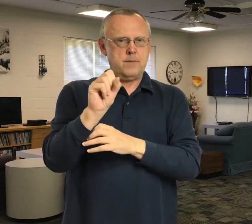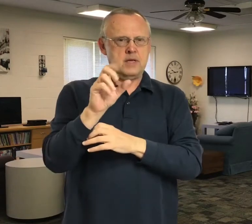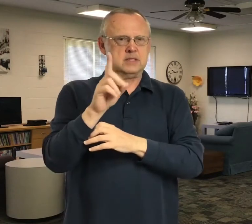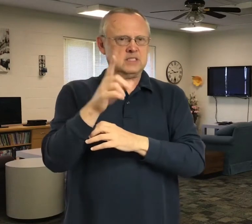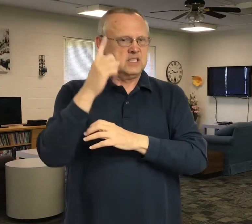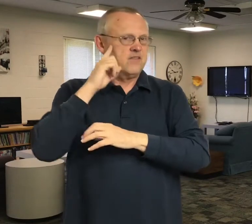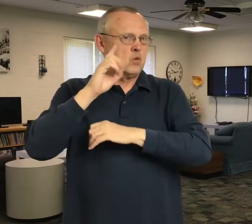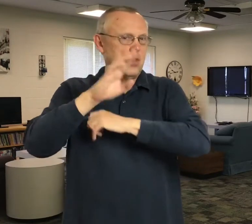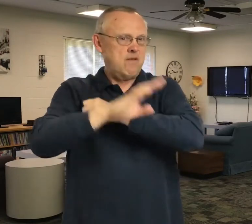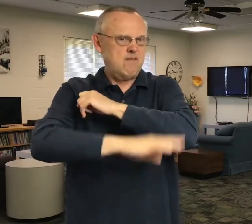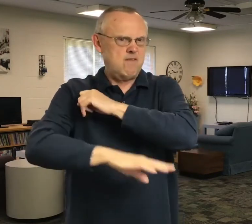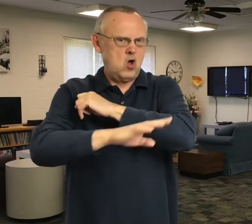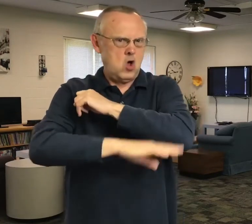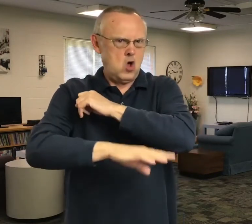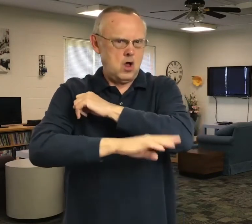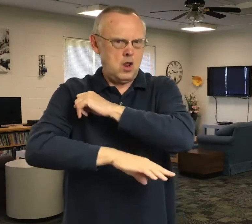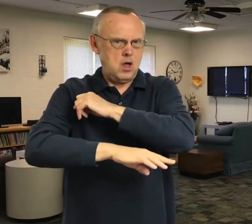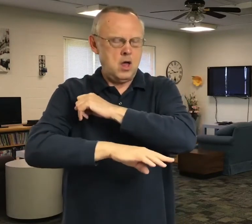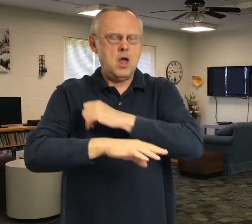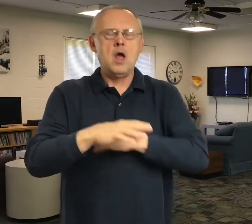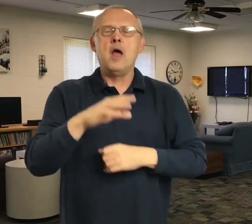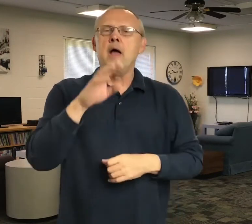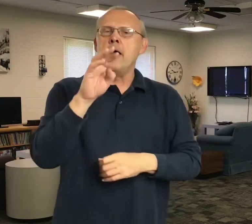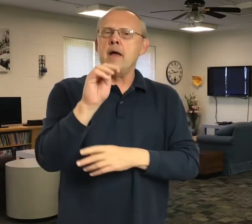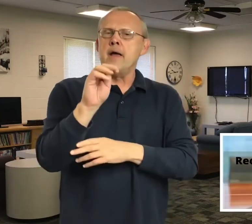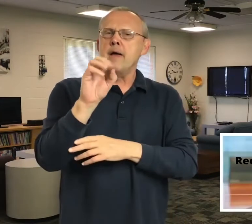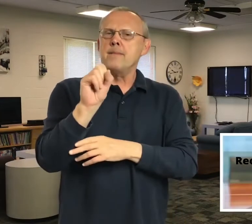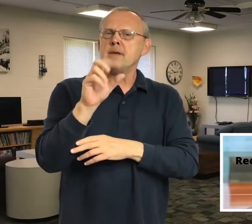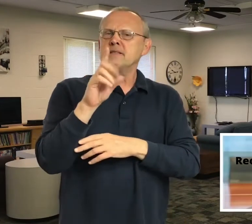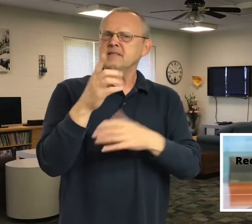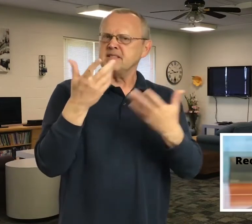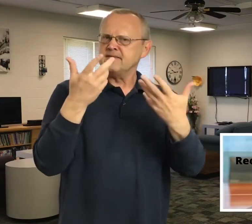reopening of Missouri School for the Deaf in the fall.